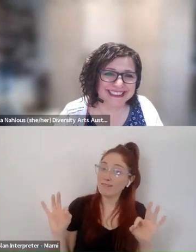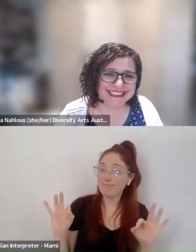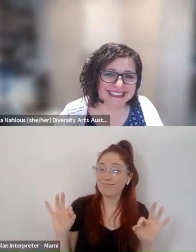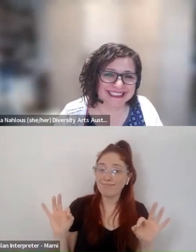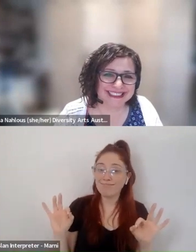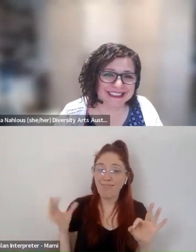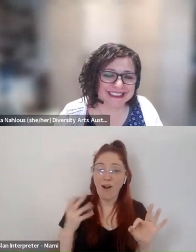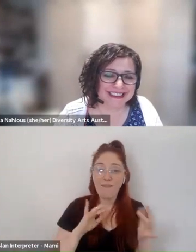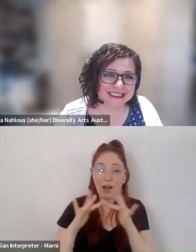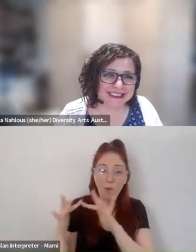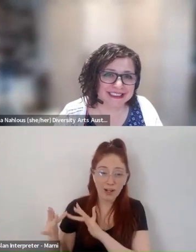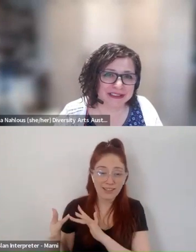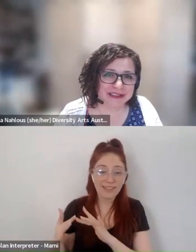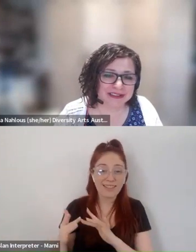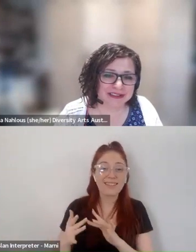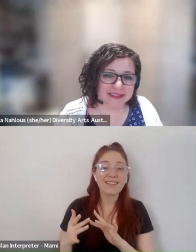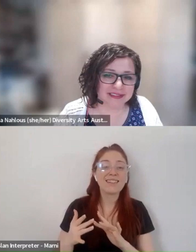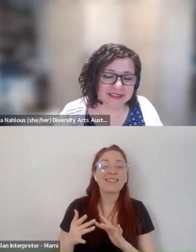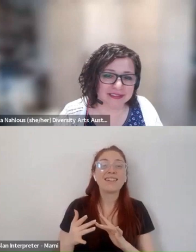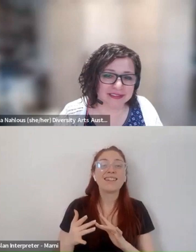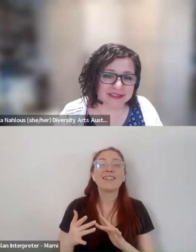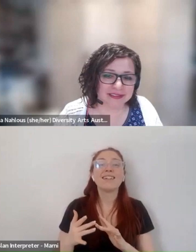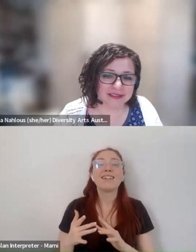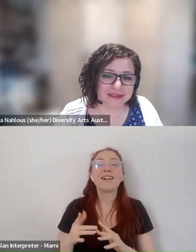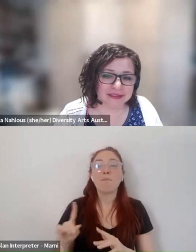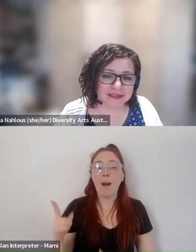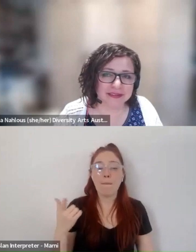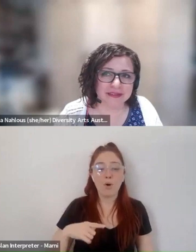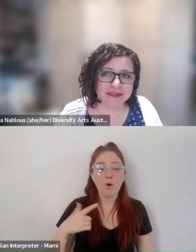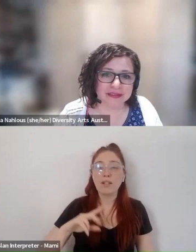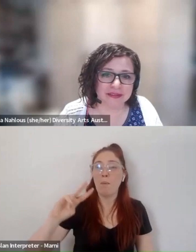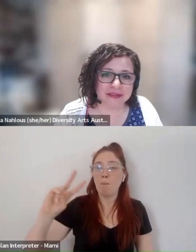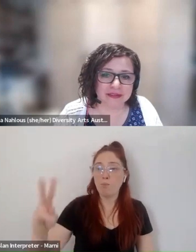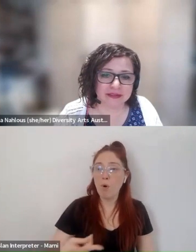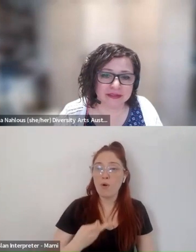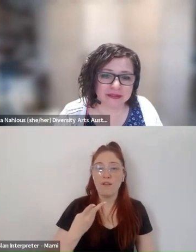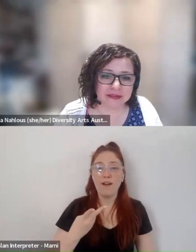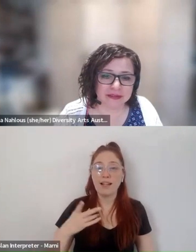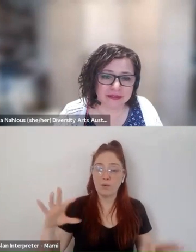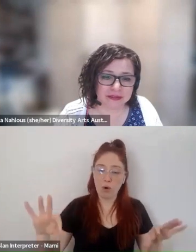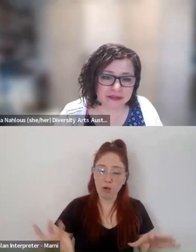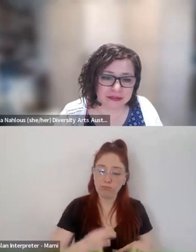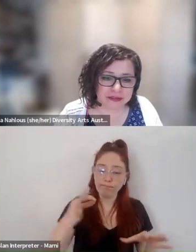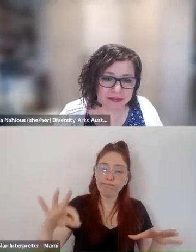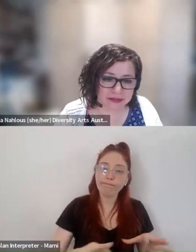for you. But it was because we were literally sitting down doing that weaving thing together. And it was through no